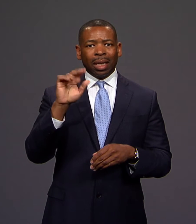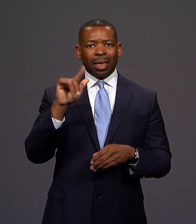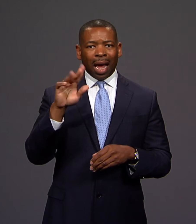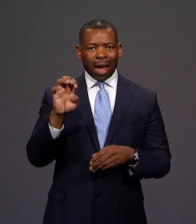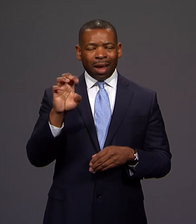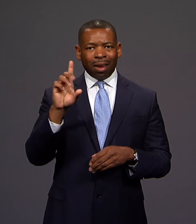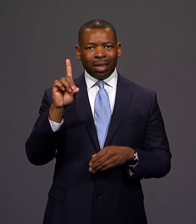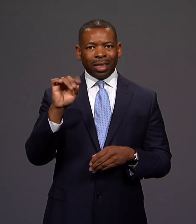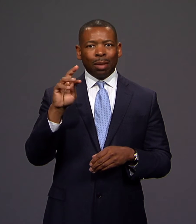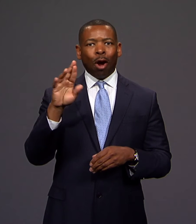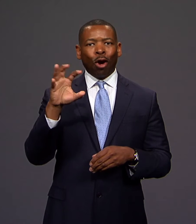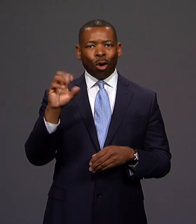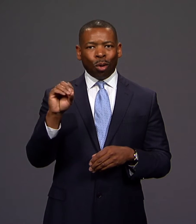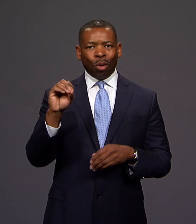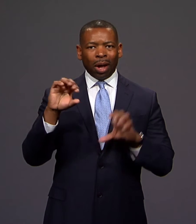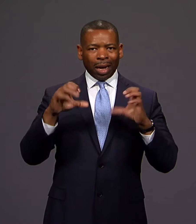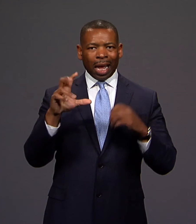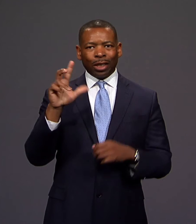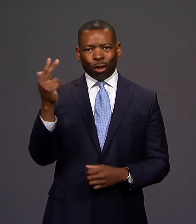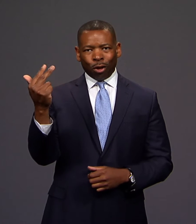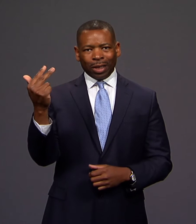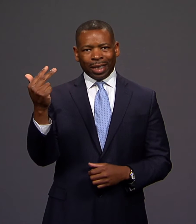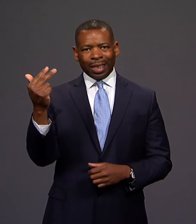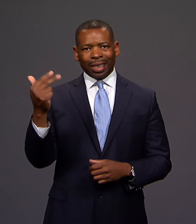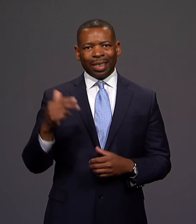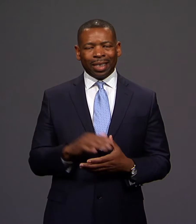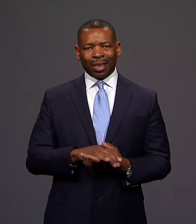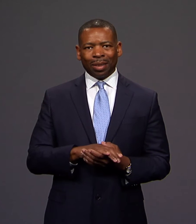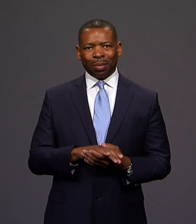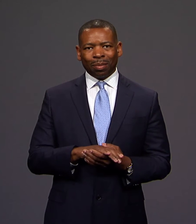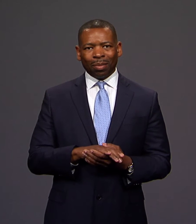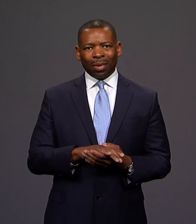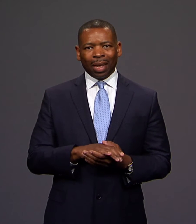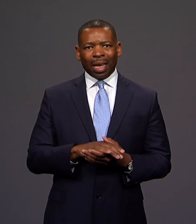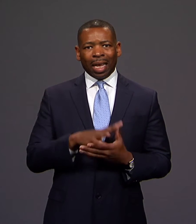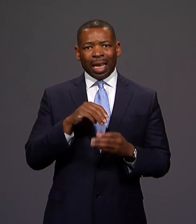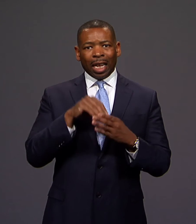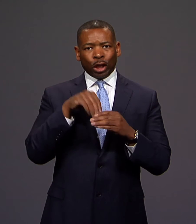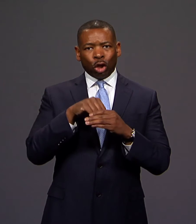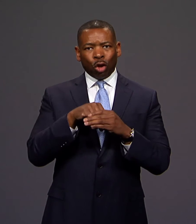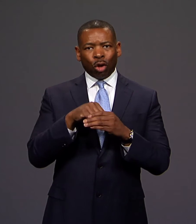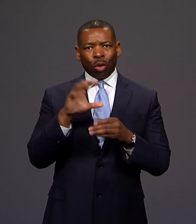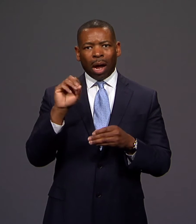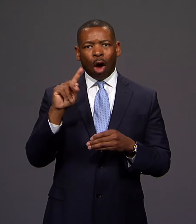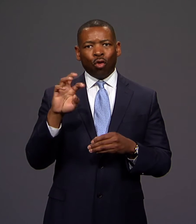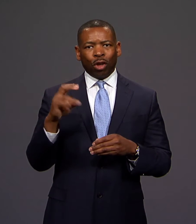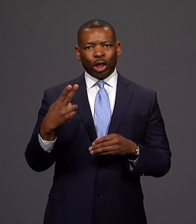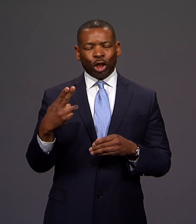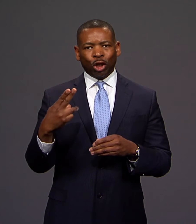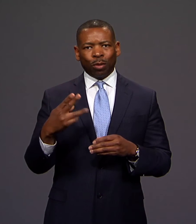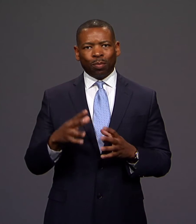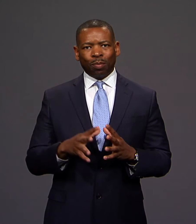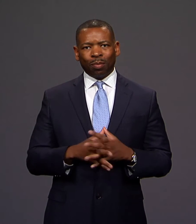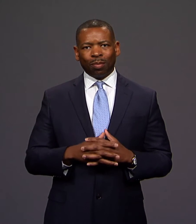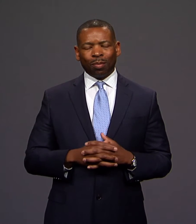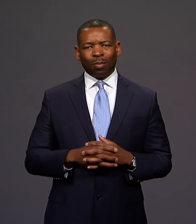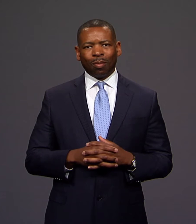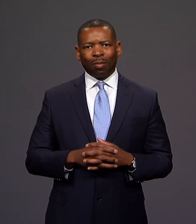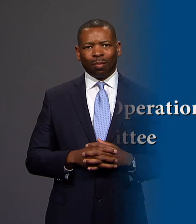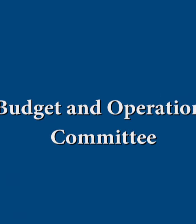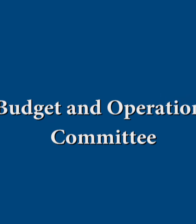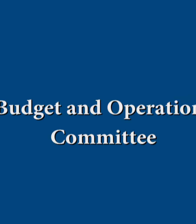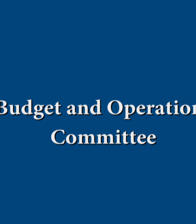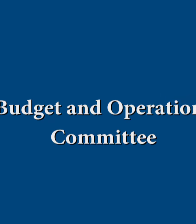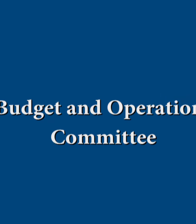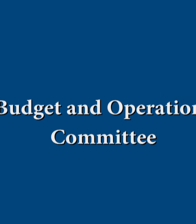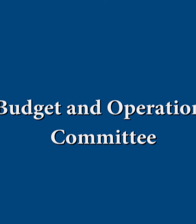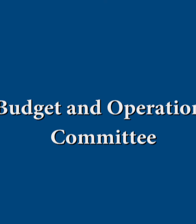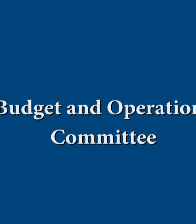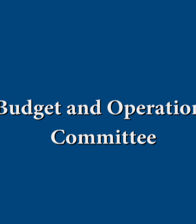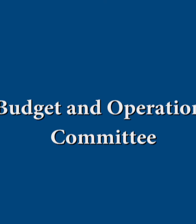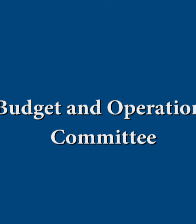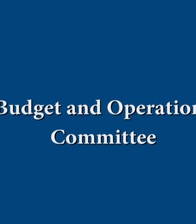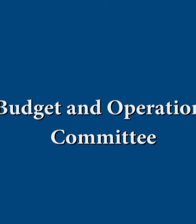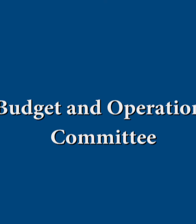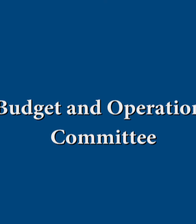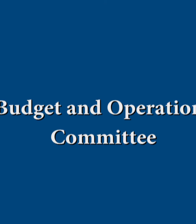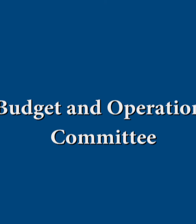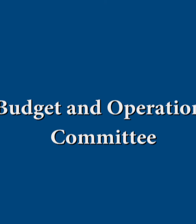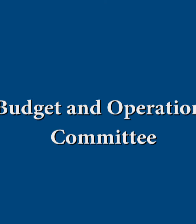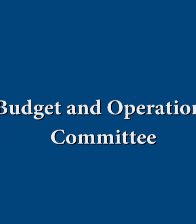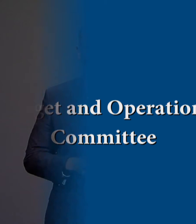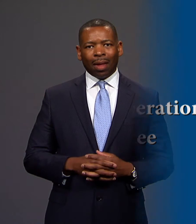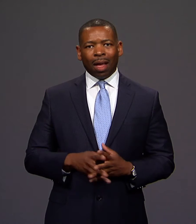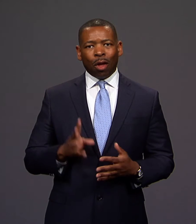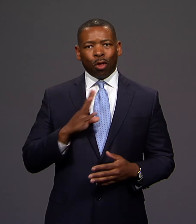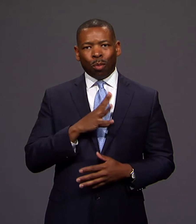DiMarco, Class of 2013, in its external outreach.